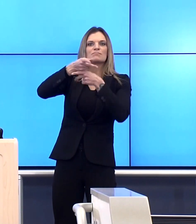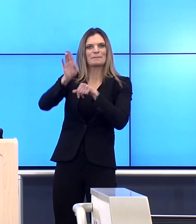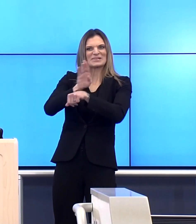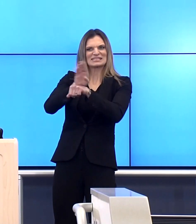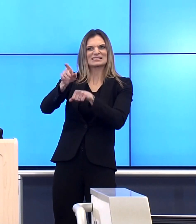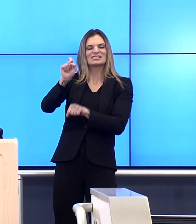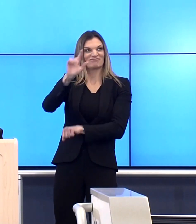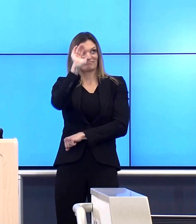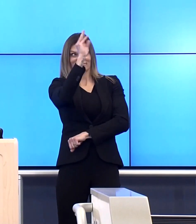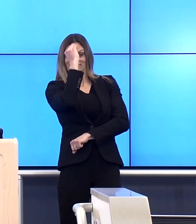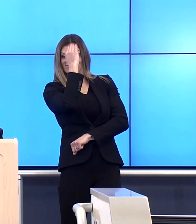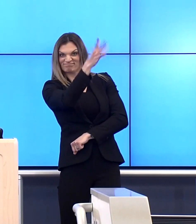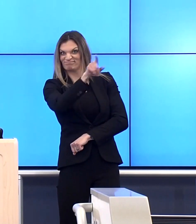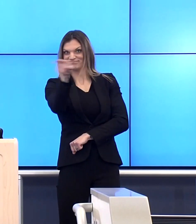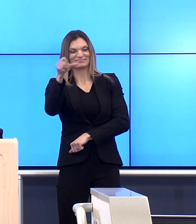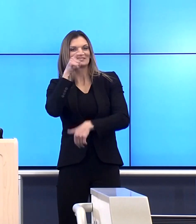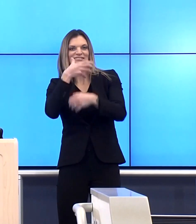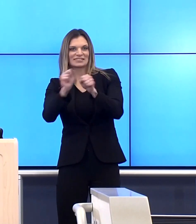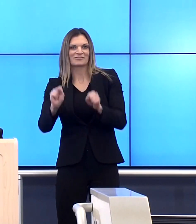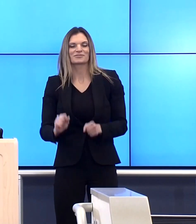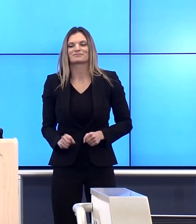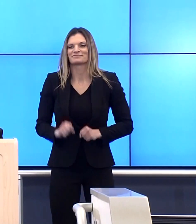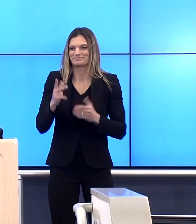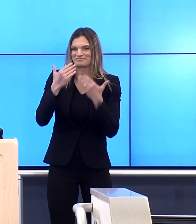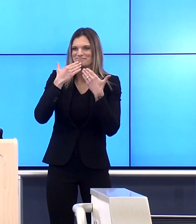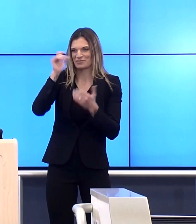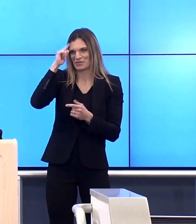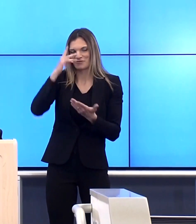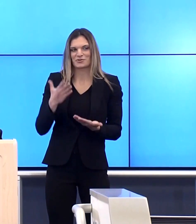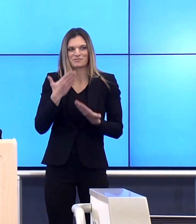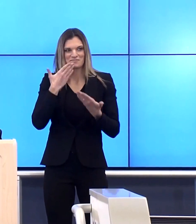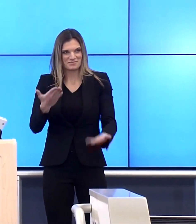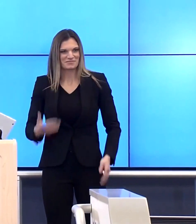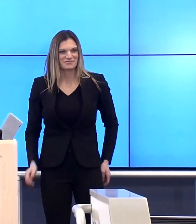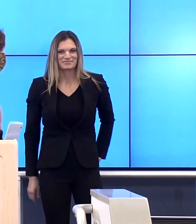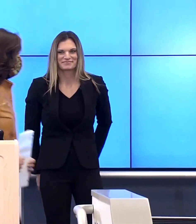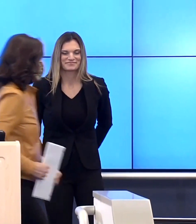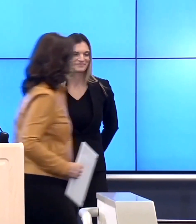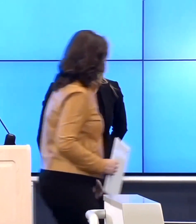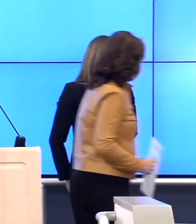BECAUSE AT THE LOCAL LEVEL IS WHERE THIS ENFORCEMENT REALLY WHERE THIS ENFORCEMENT REALLY NEEDS TO HAPPEN. NEEDS TO HAPPEN. >> OKAY. OKAY. THANK YOU, GOVERNOR. THANK YOU, GOVERNOR. THANK YOU, EVERYBODY.